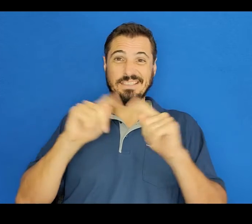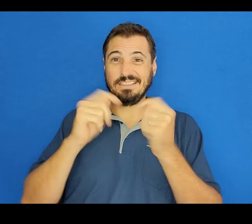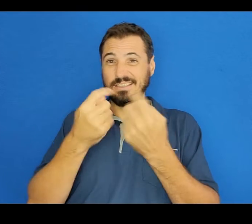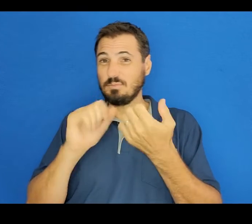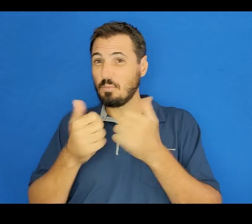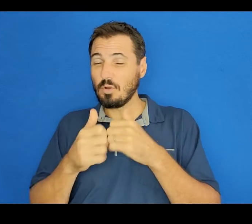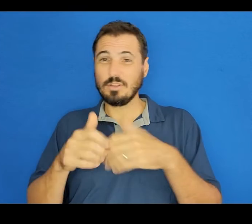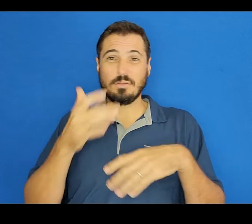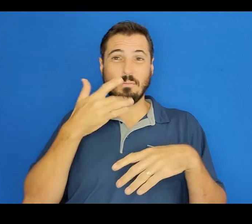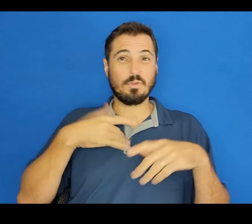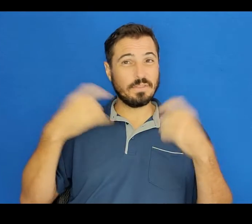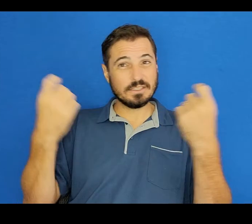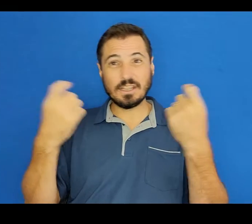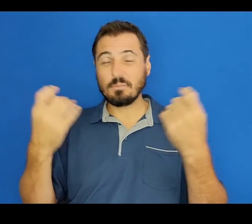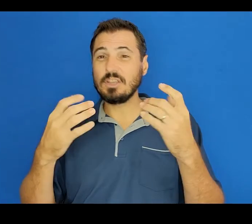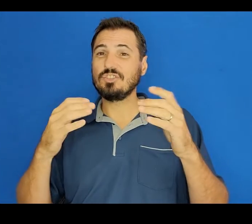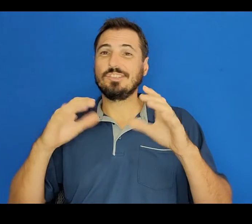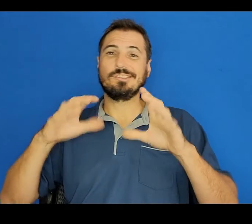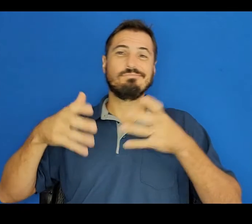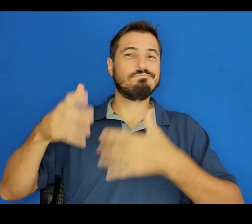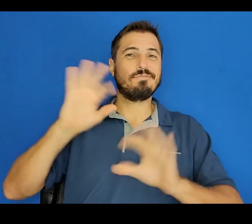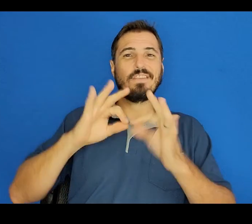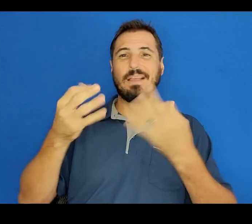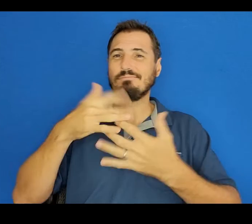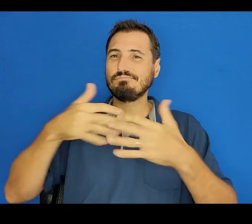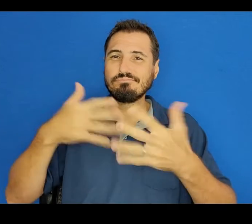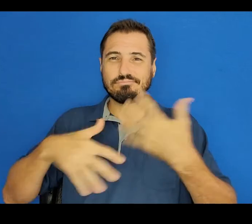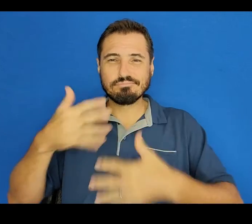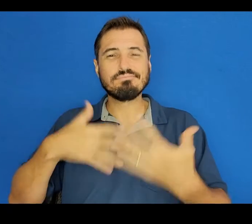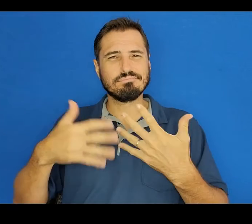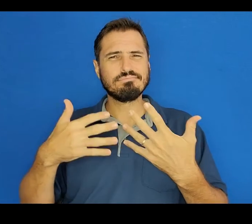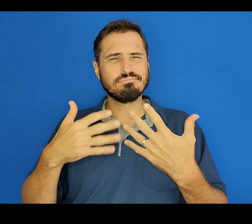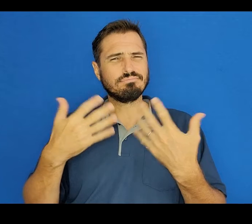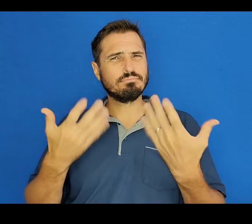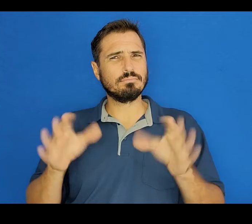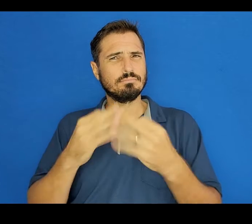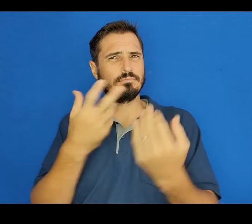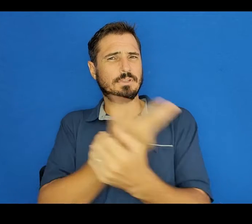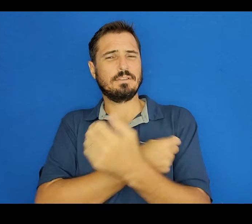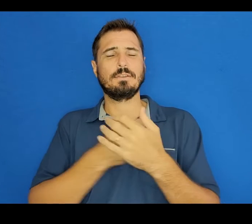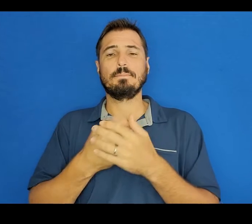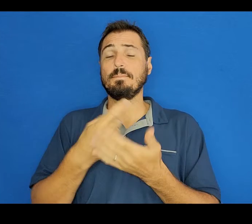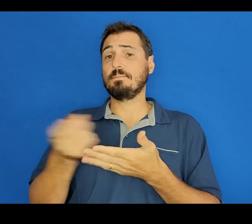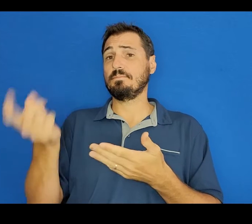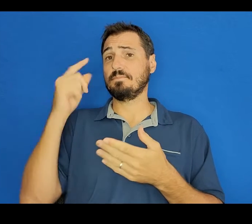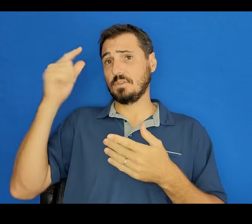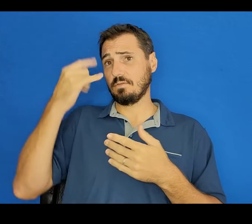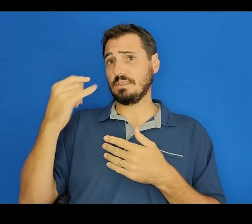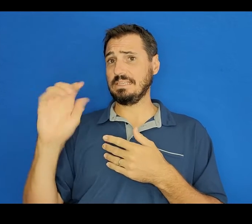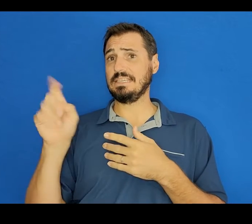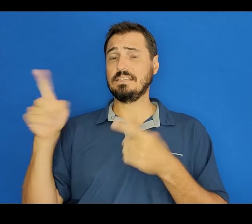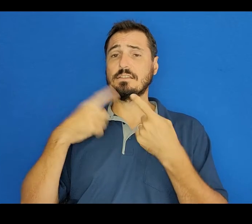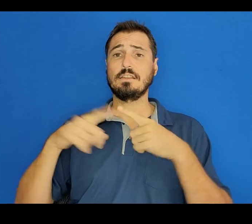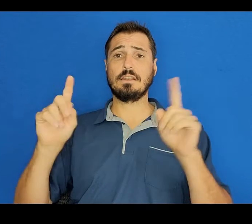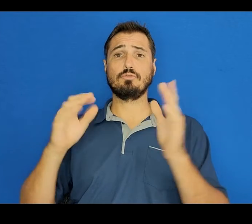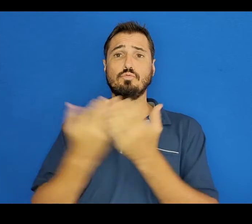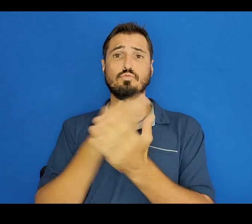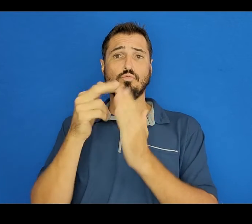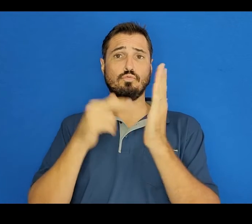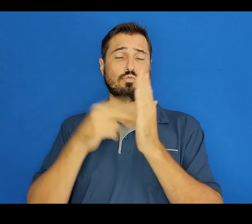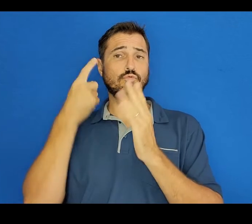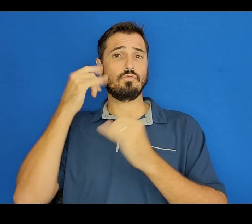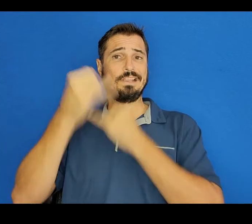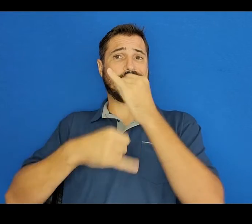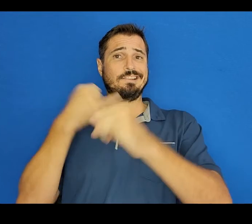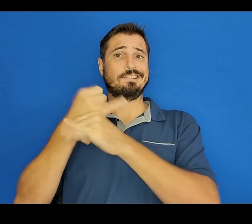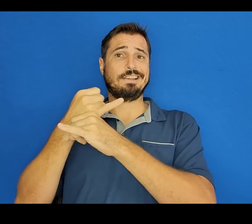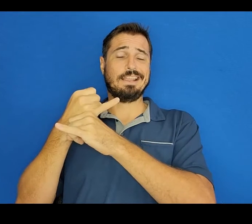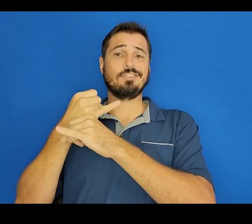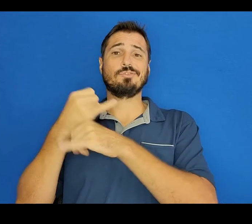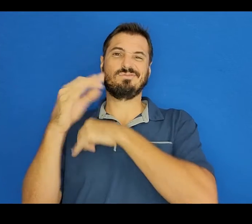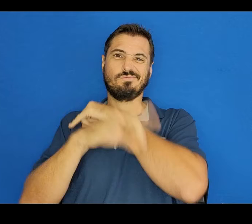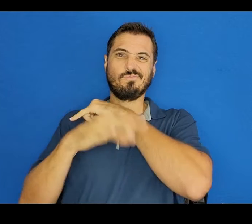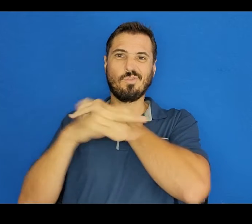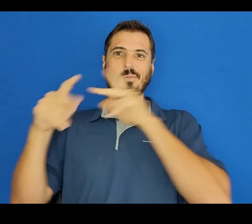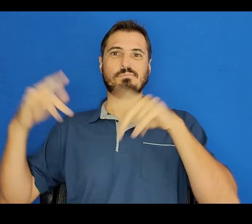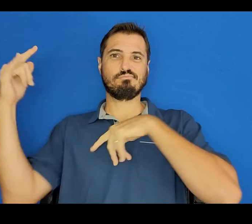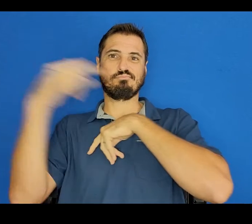Last week, Governor Ige announced updated travel rules for international travelers coming to Hawaii. Beginning today, many foreign-national travelers who are fully vaccinated are now